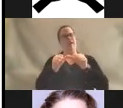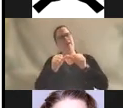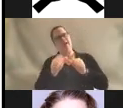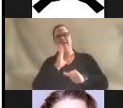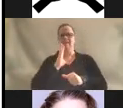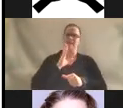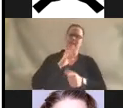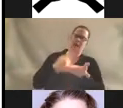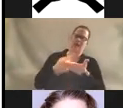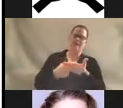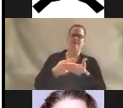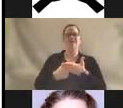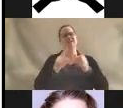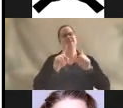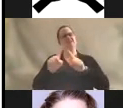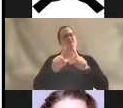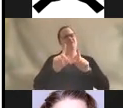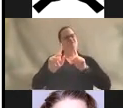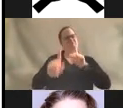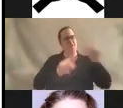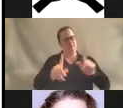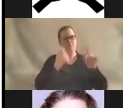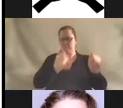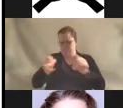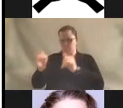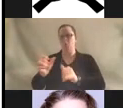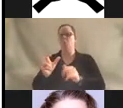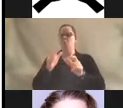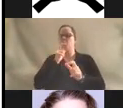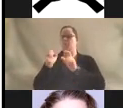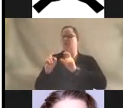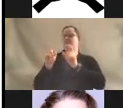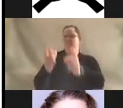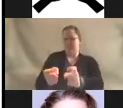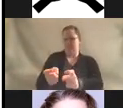who've contributed to OHEA and where they are now. So I'm happy to be a resource for you going forward.